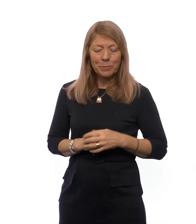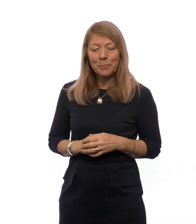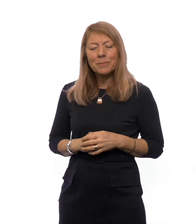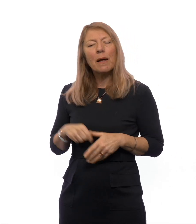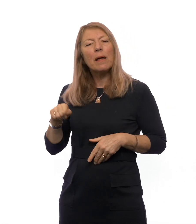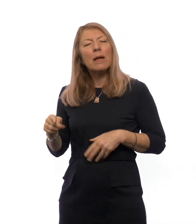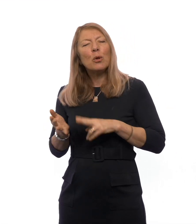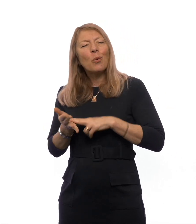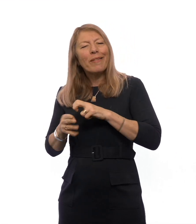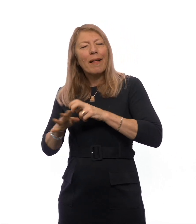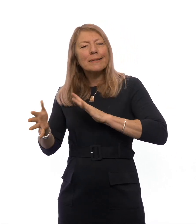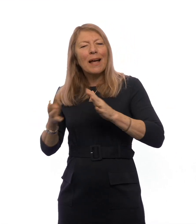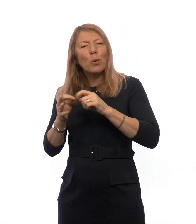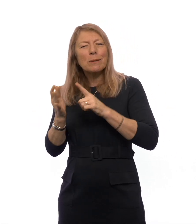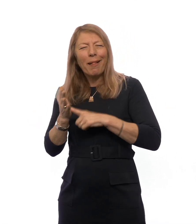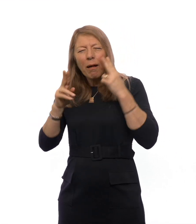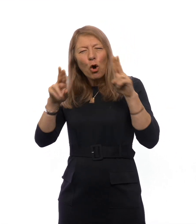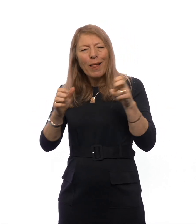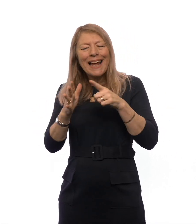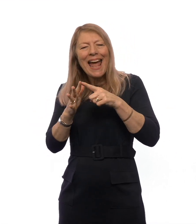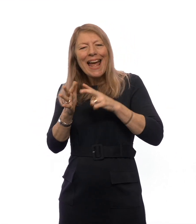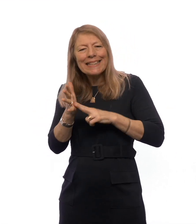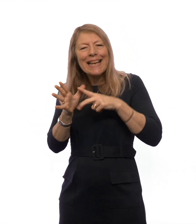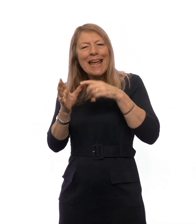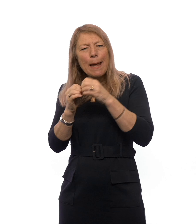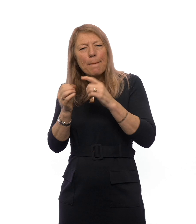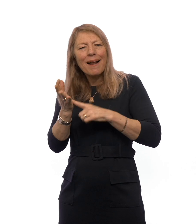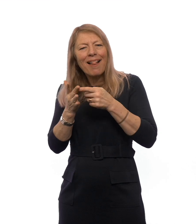the Department for Communities to make regulations approved by resolution,